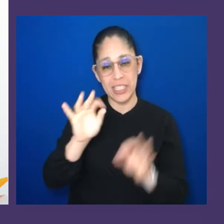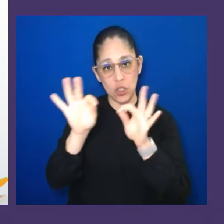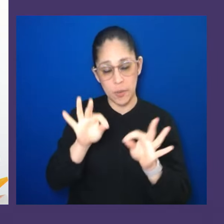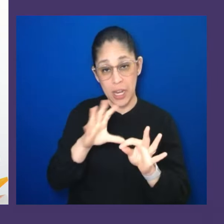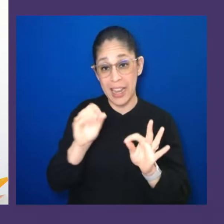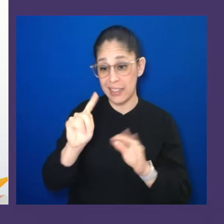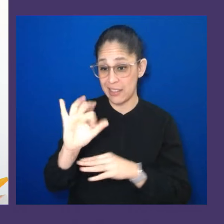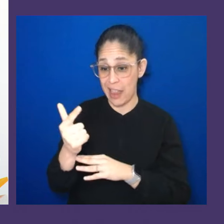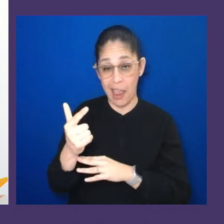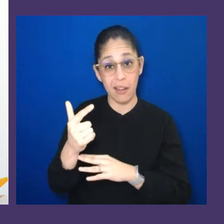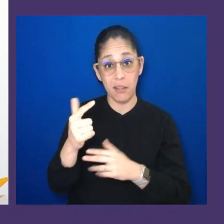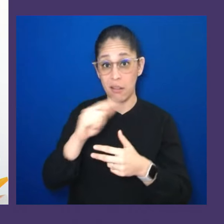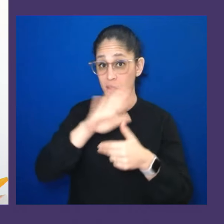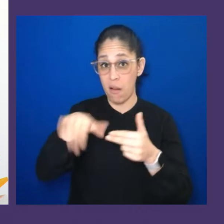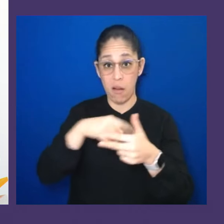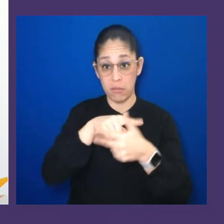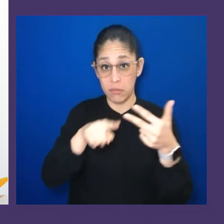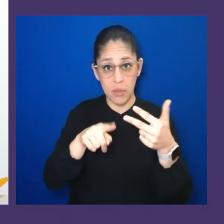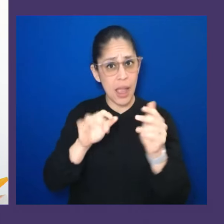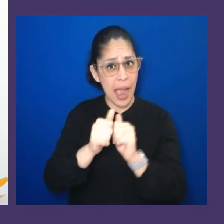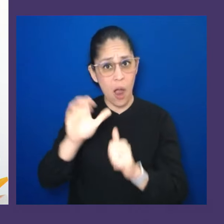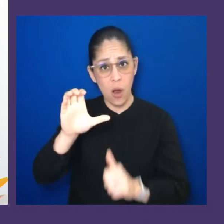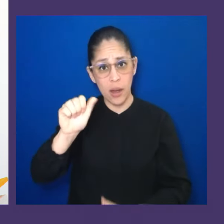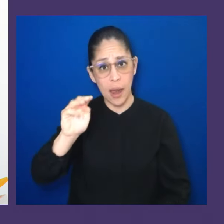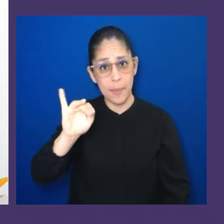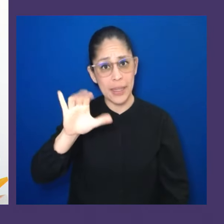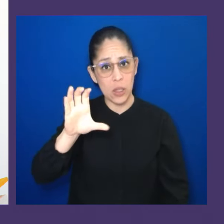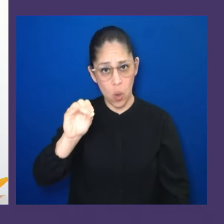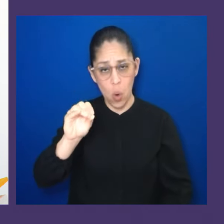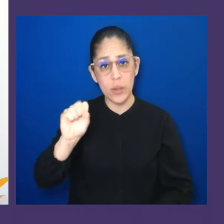the rider that I have, won the competition.